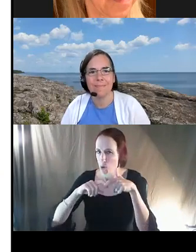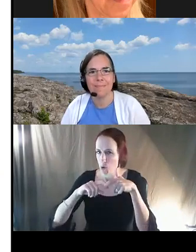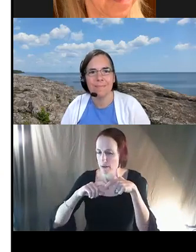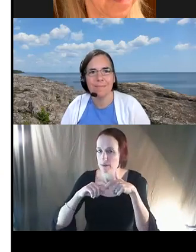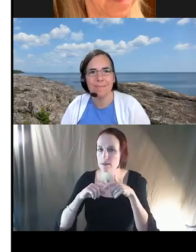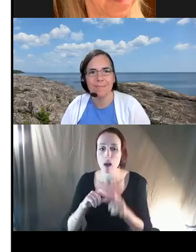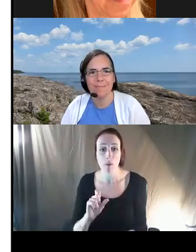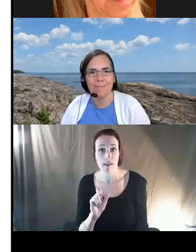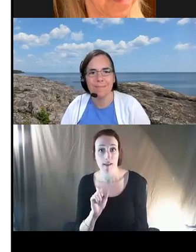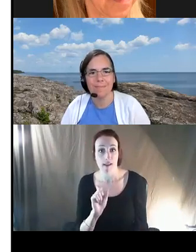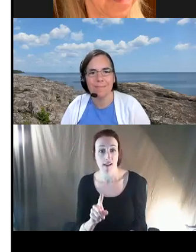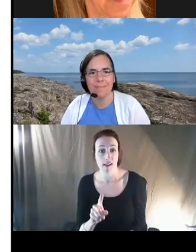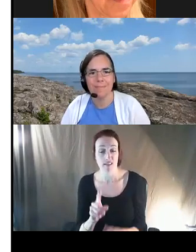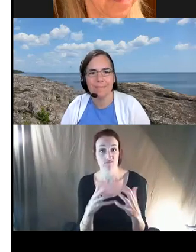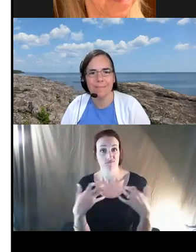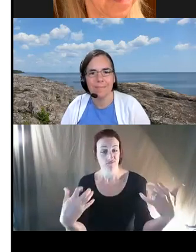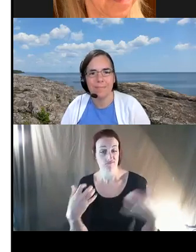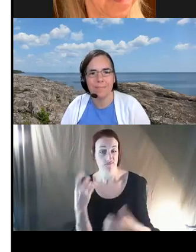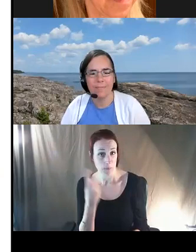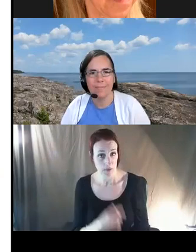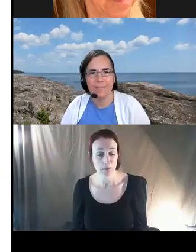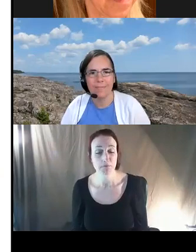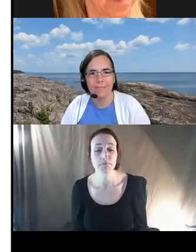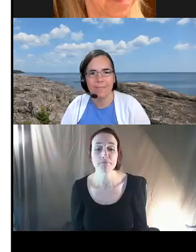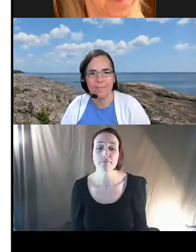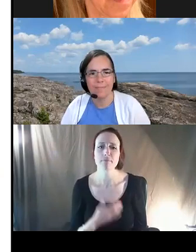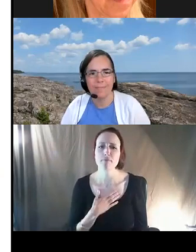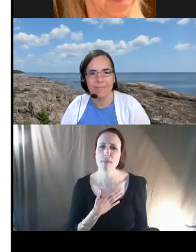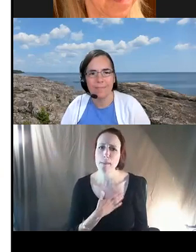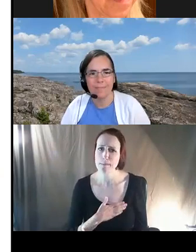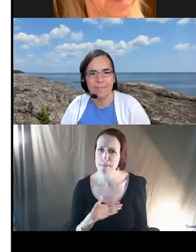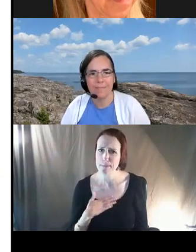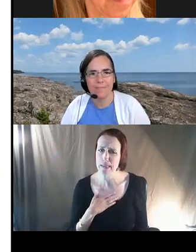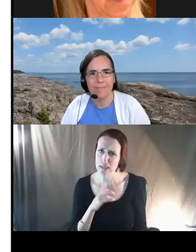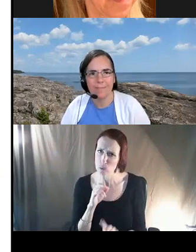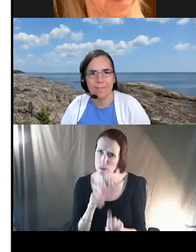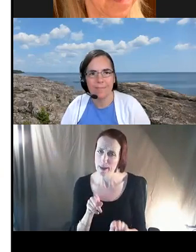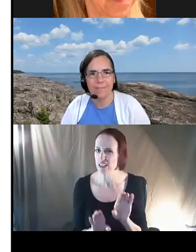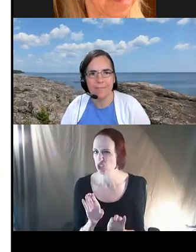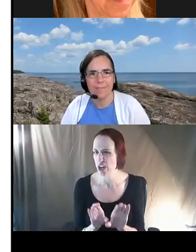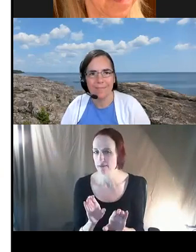question, and I will encourage you to respond in chat, if you want.